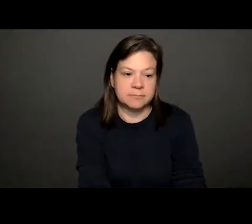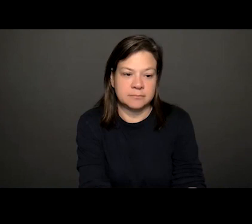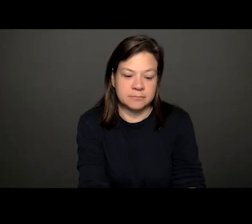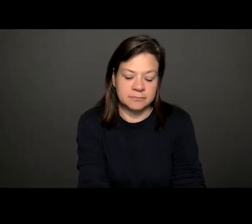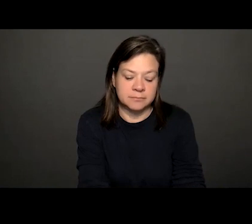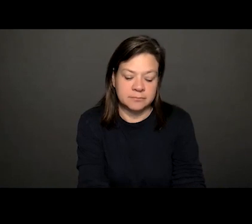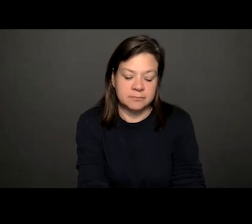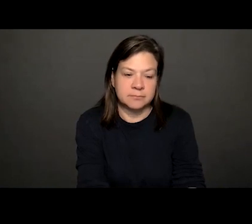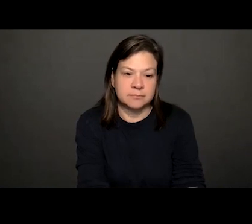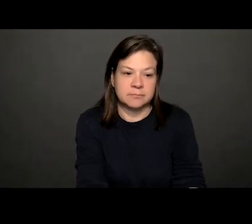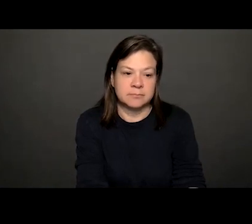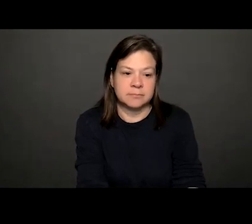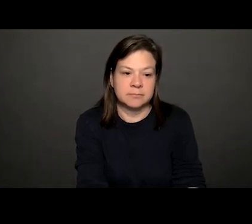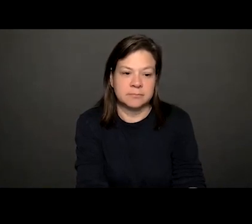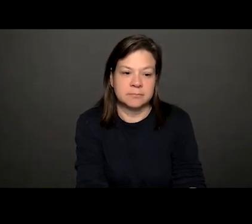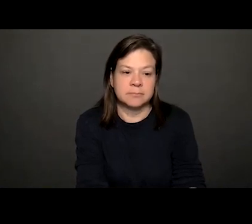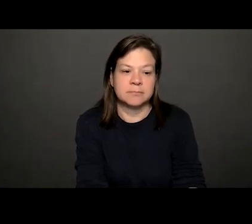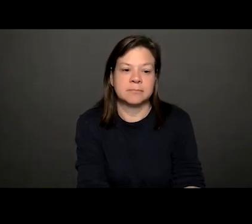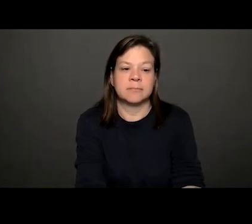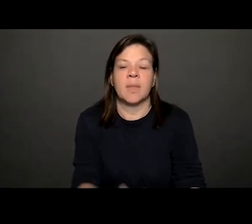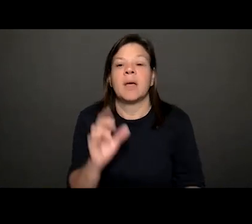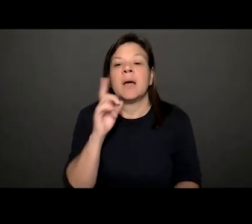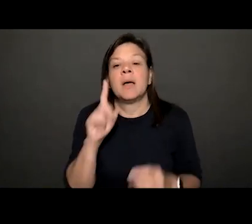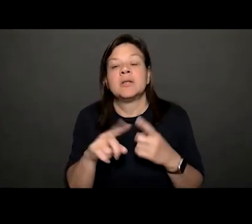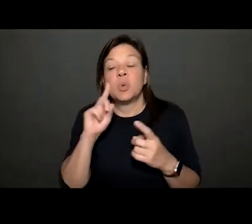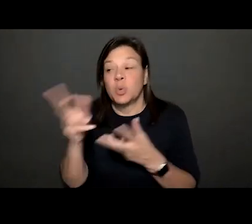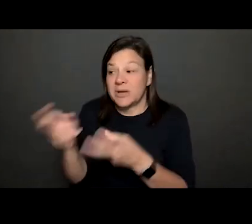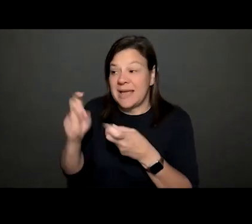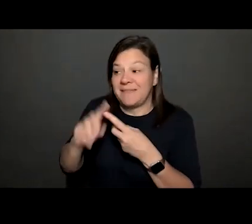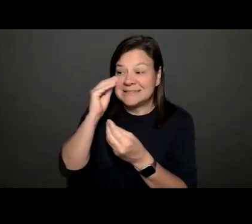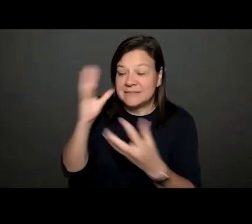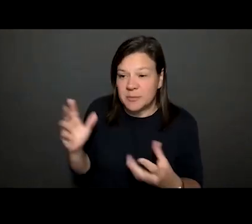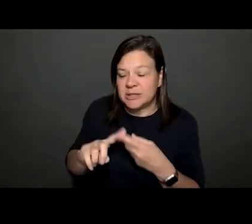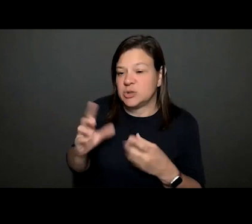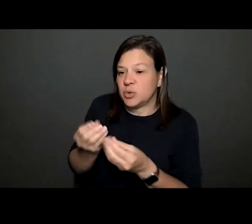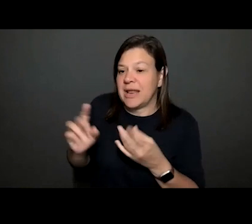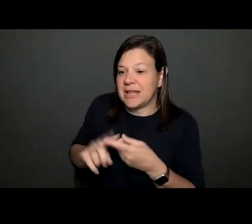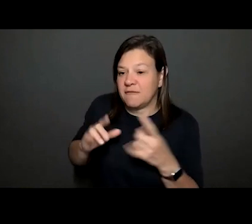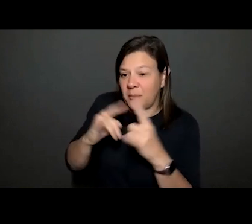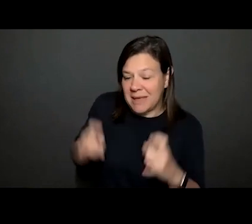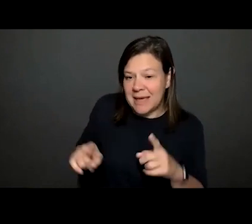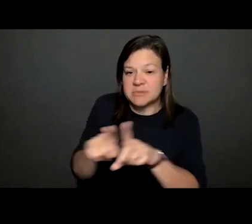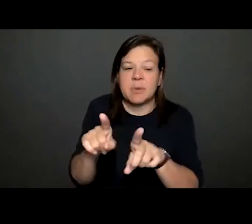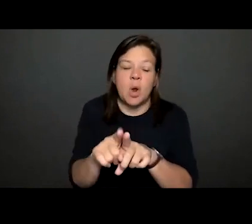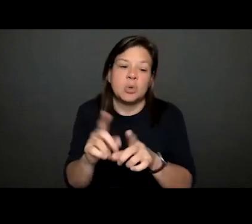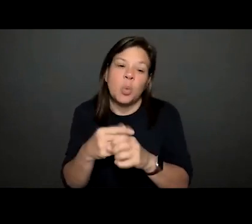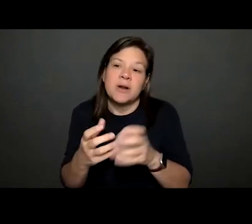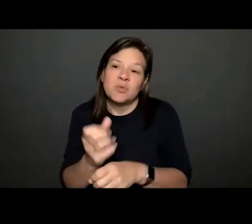NOT JUST GRABBING THE INFORMATION ON THE CAMPS. WHAT IF WE CAN GRAB THE CONTACTS ASSOCIATED TO THE SPECIFIC CAMP.